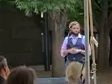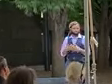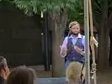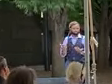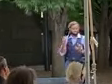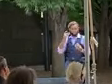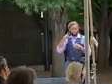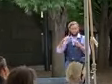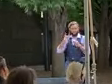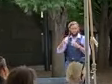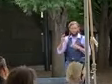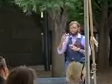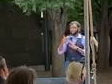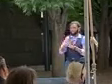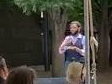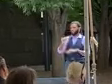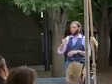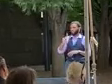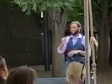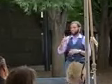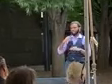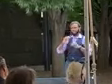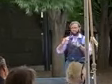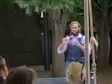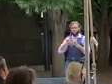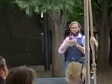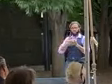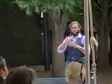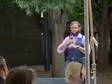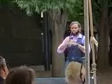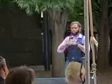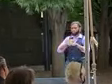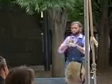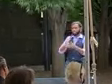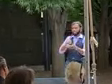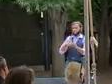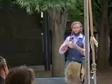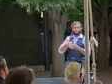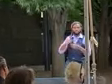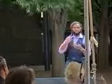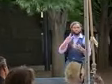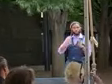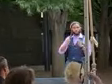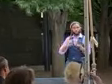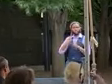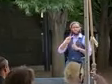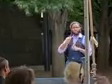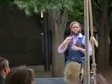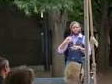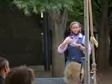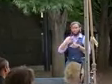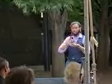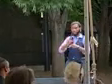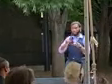Before the ADA there were no laws that protected against disability in the workforce. Employees could be fired.